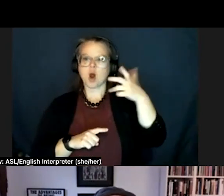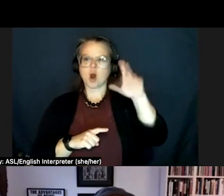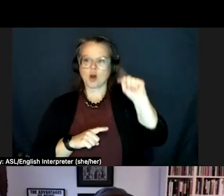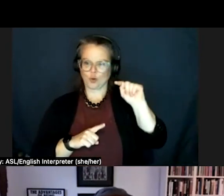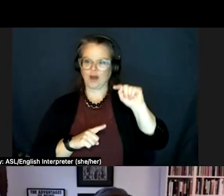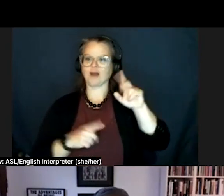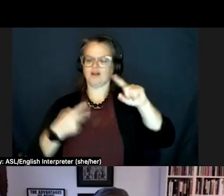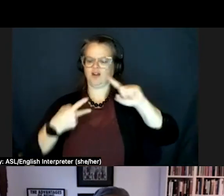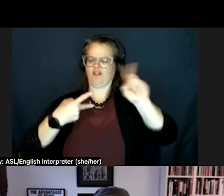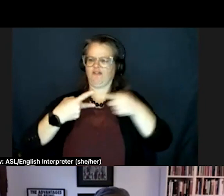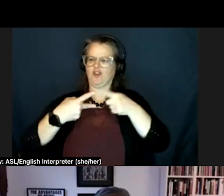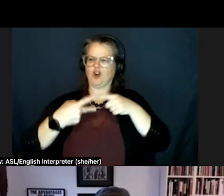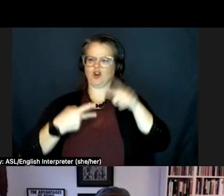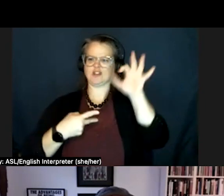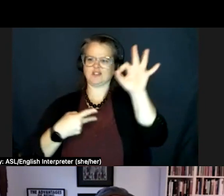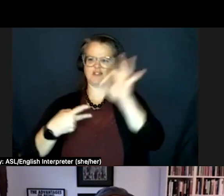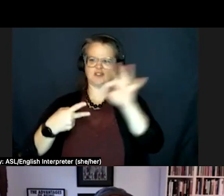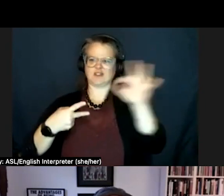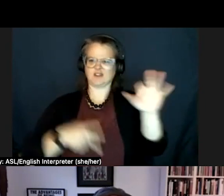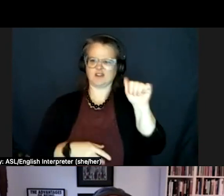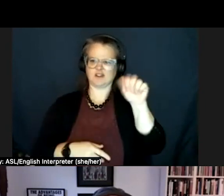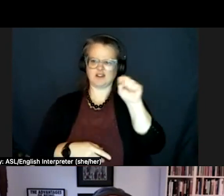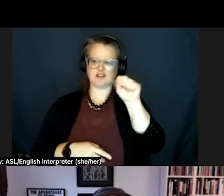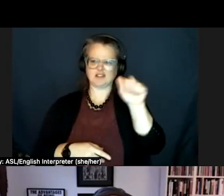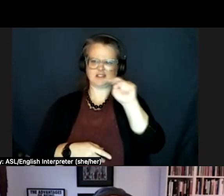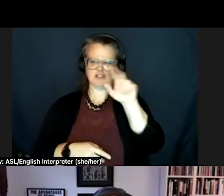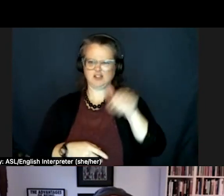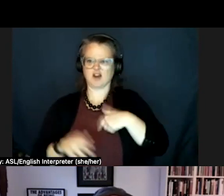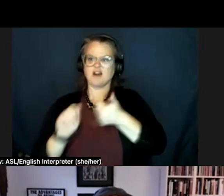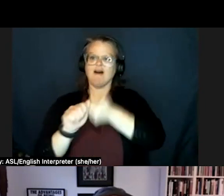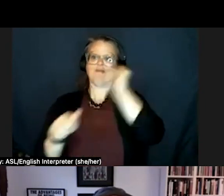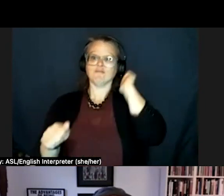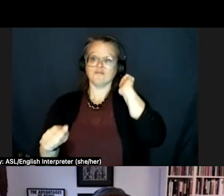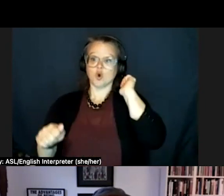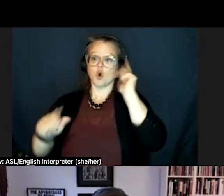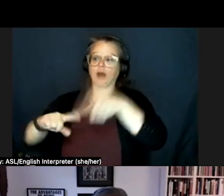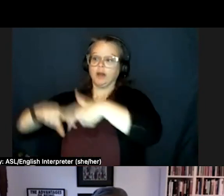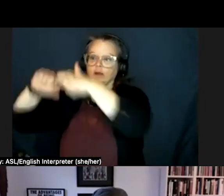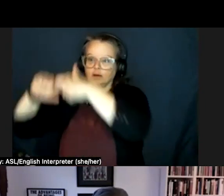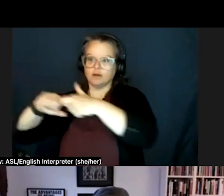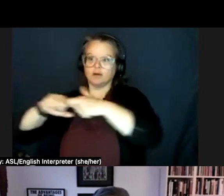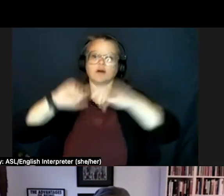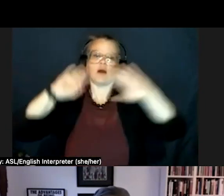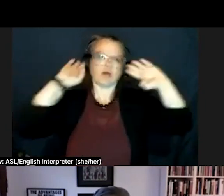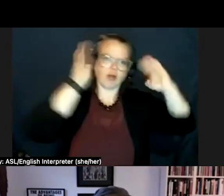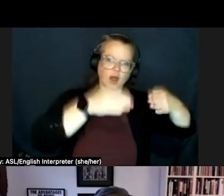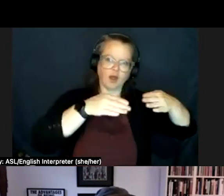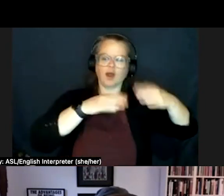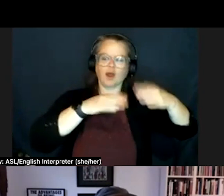sorts of things, kind of treat Airtable like the place for stuff we want to reference sometimes,